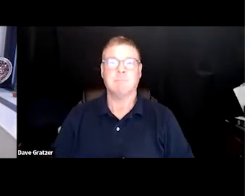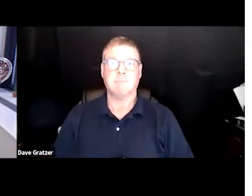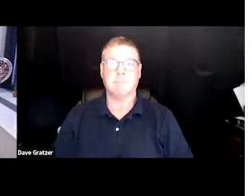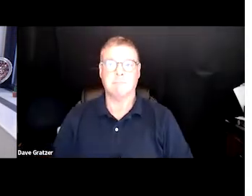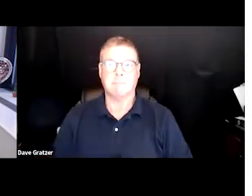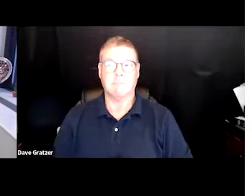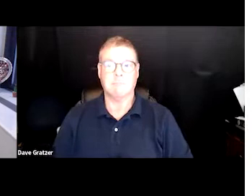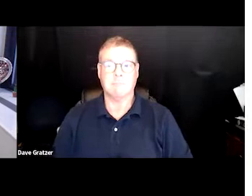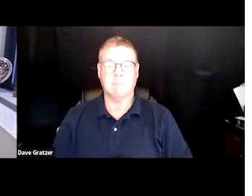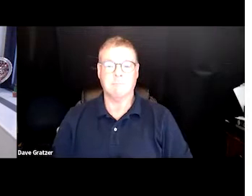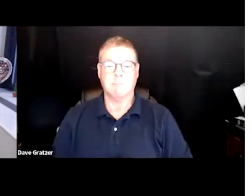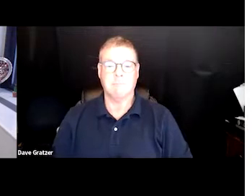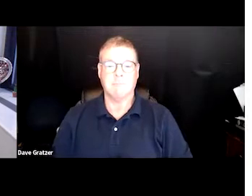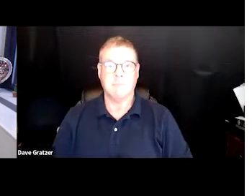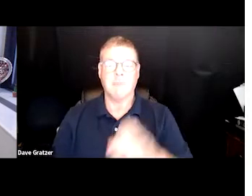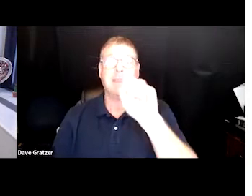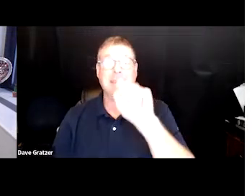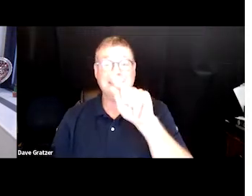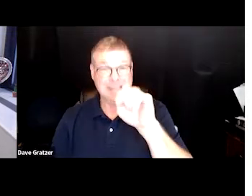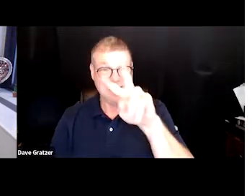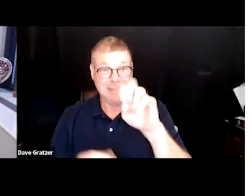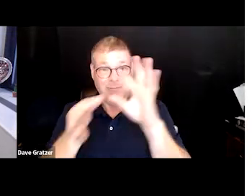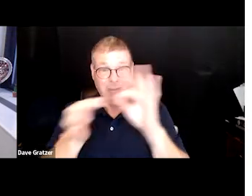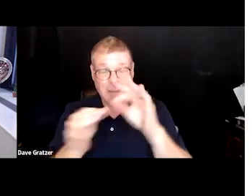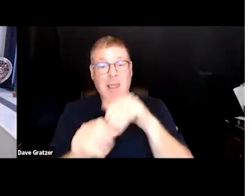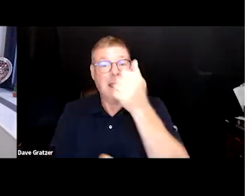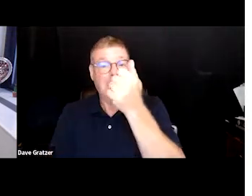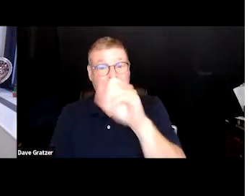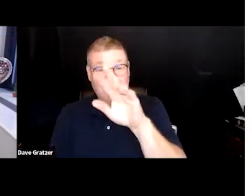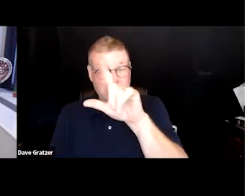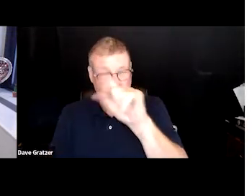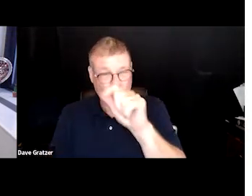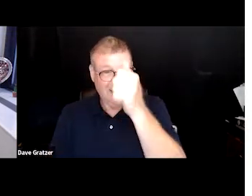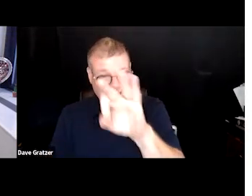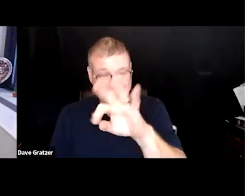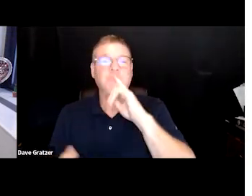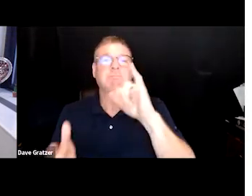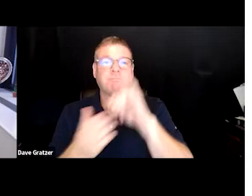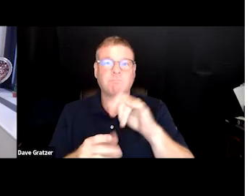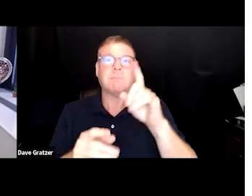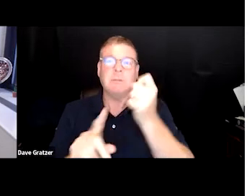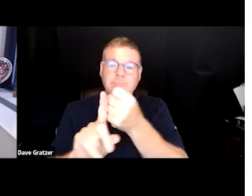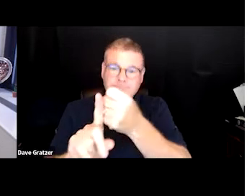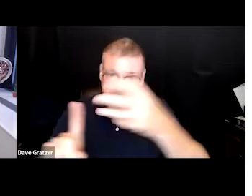As Steve discussed, in 2019, New Jersey enacted the statewide effort to expand medications